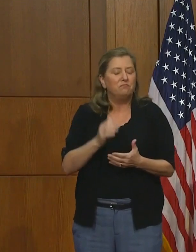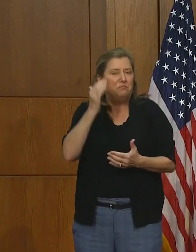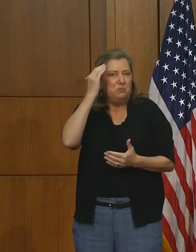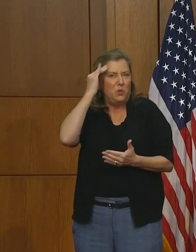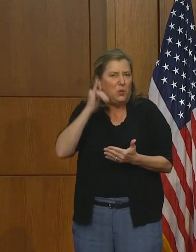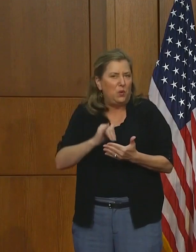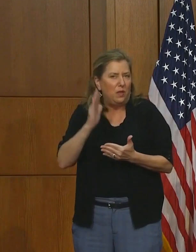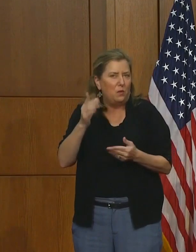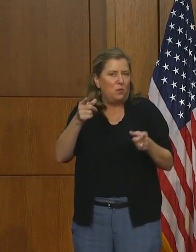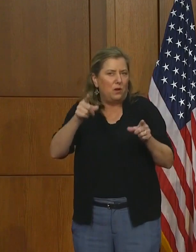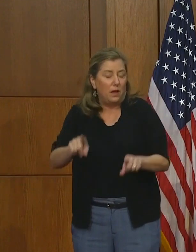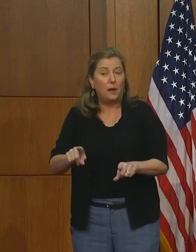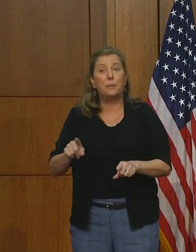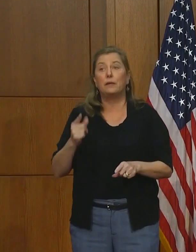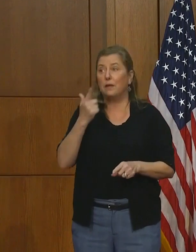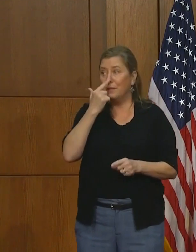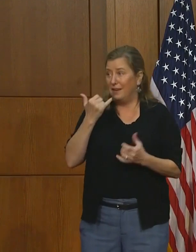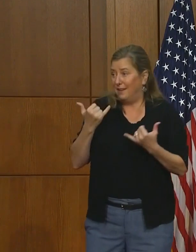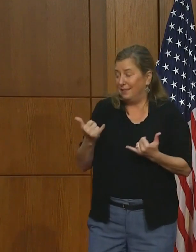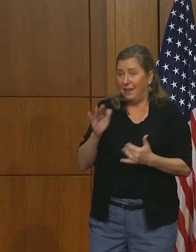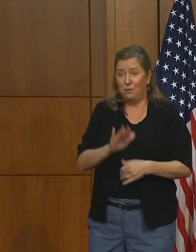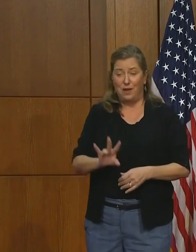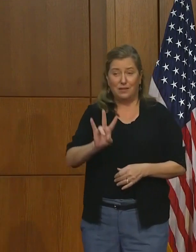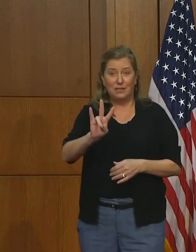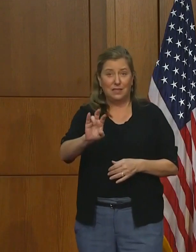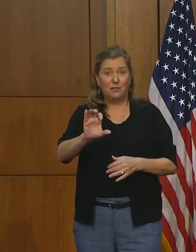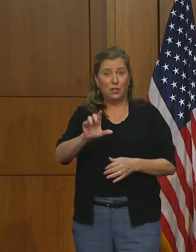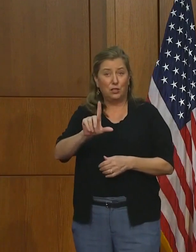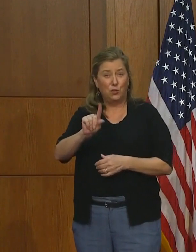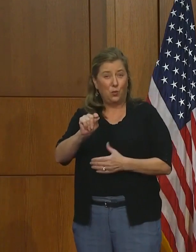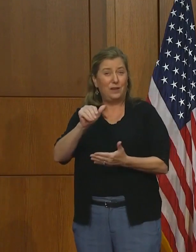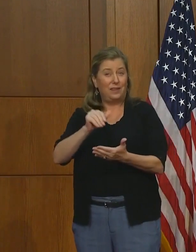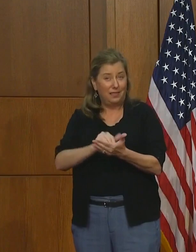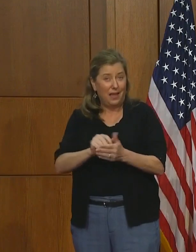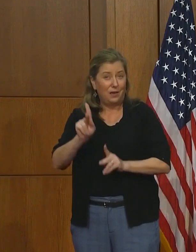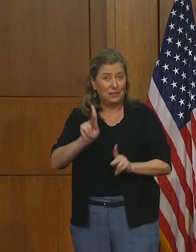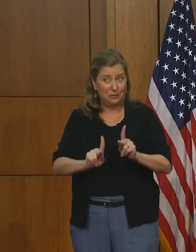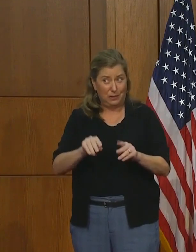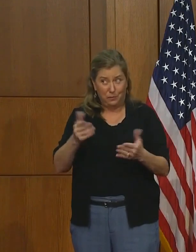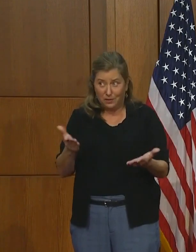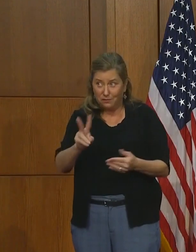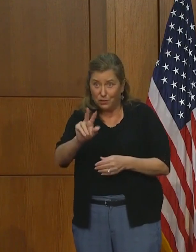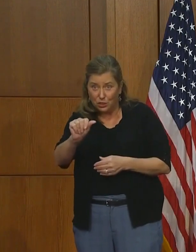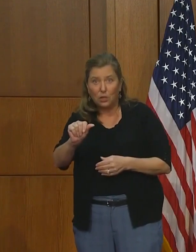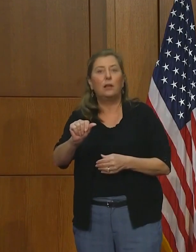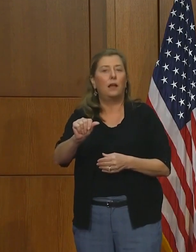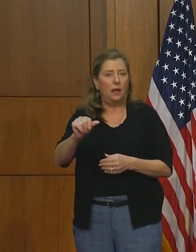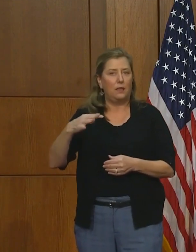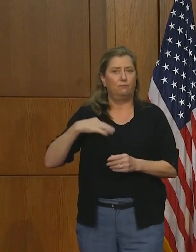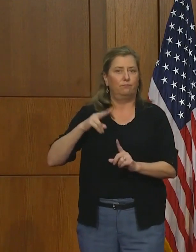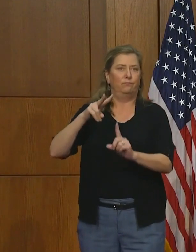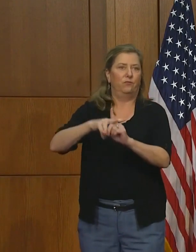POINT 6% THIS IS EXPECTED AS WE NOW HAVE APPROXIMATELY SEVEN